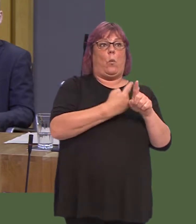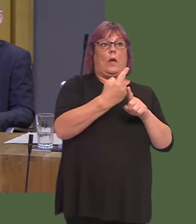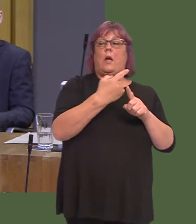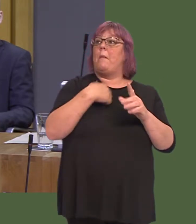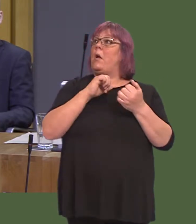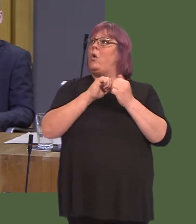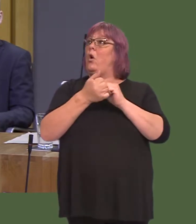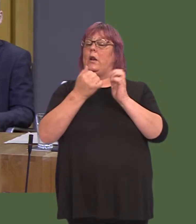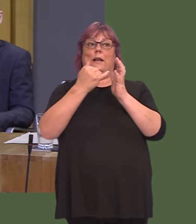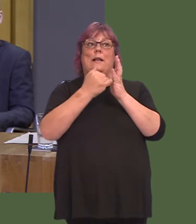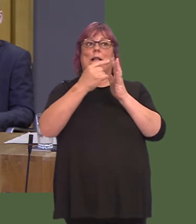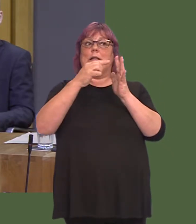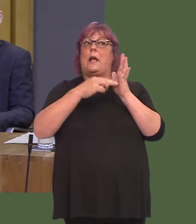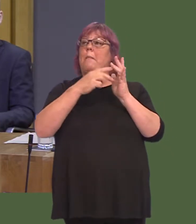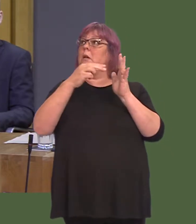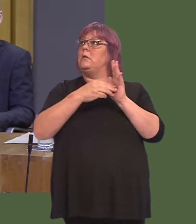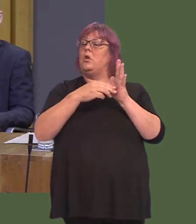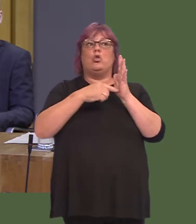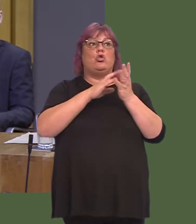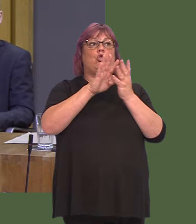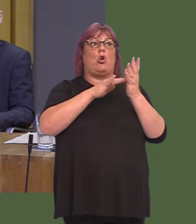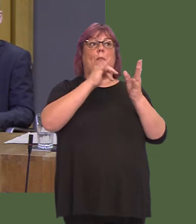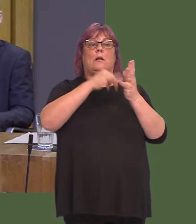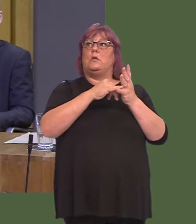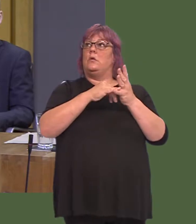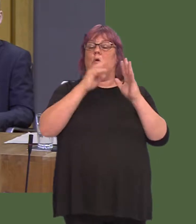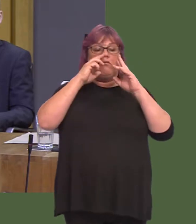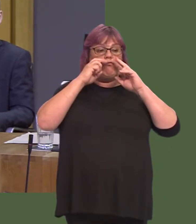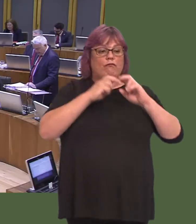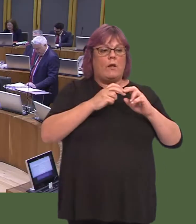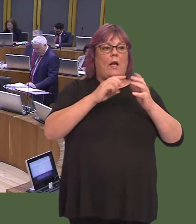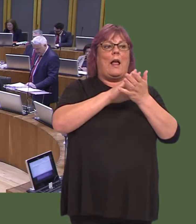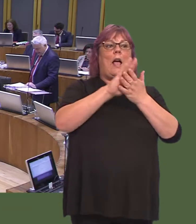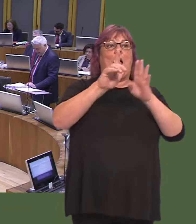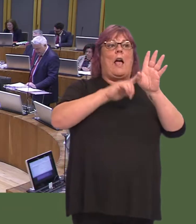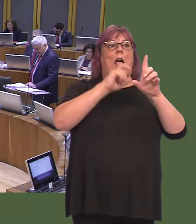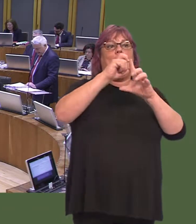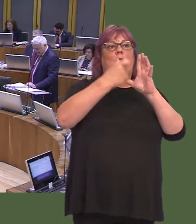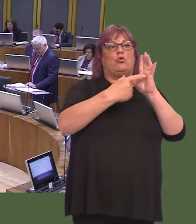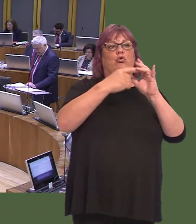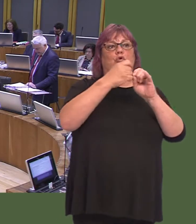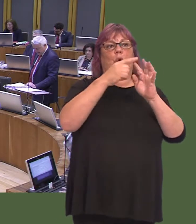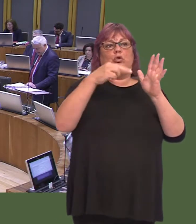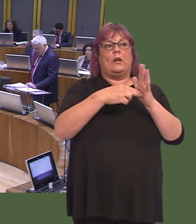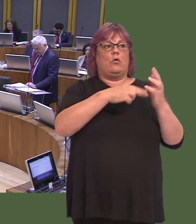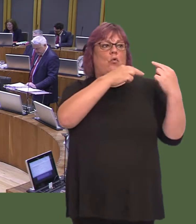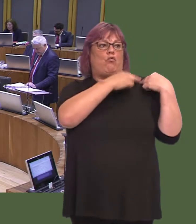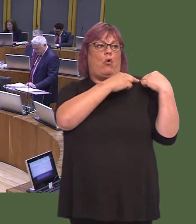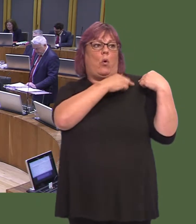Simon Thomas yesterday launched a comprehensive report on hydrogen's role in the decarbonisation of transport.